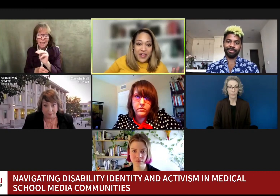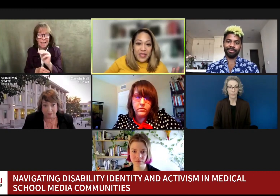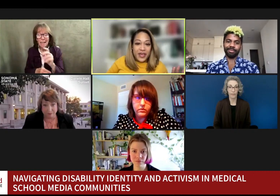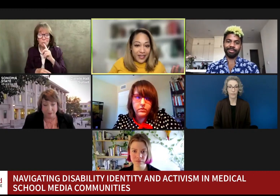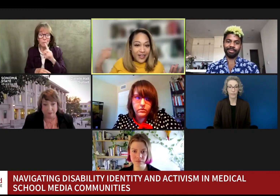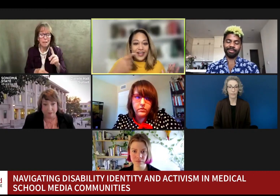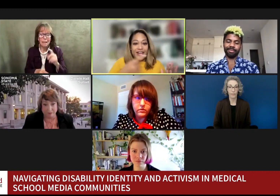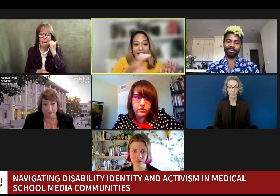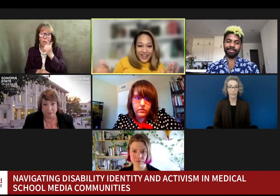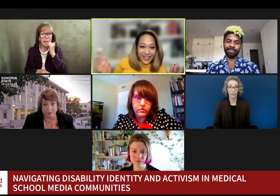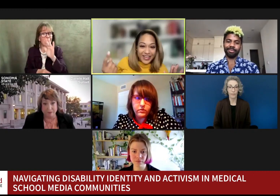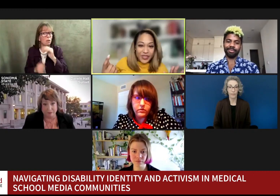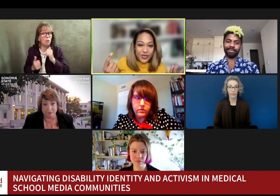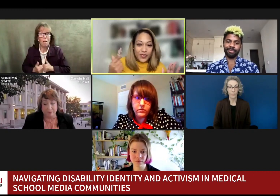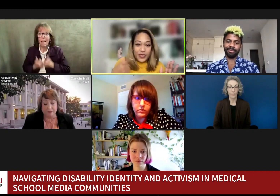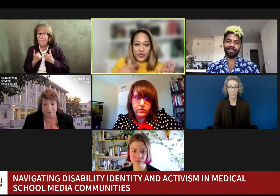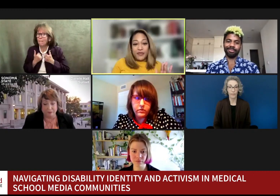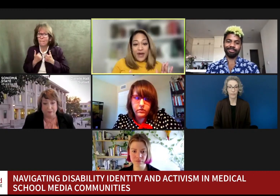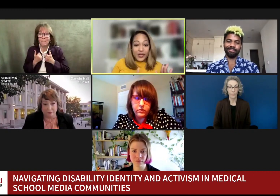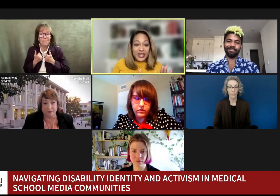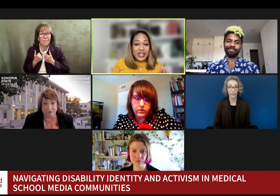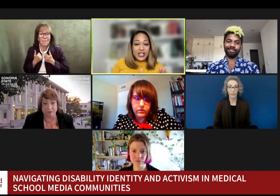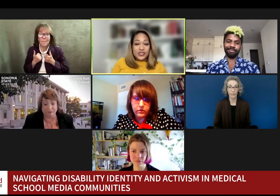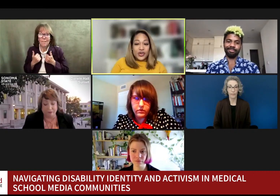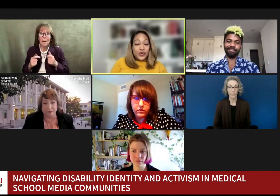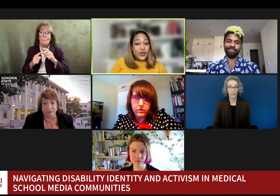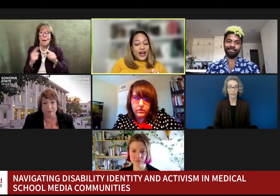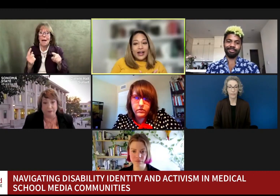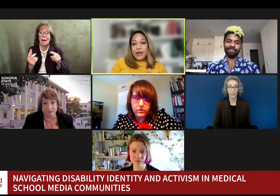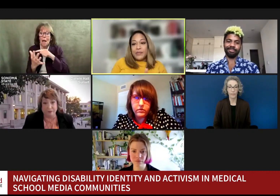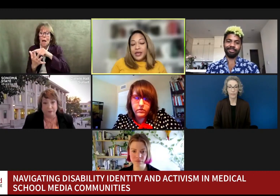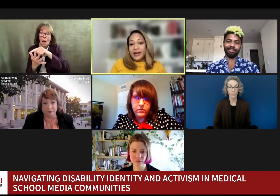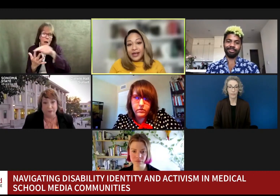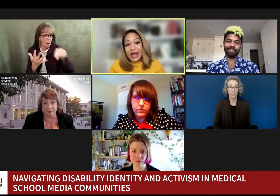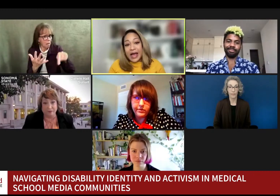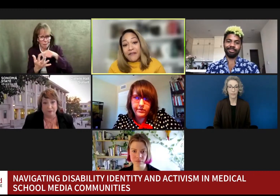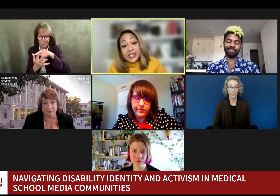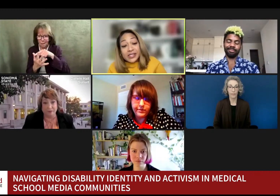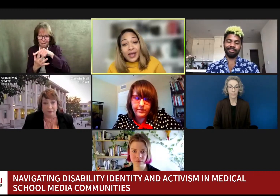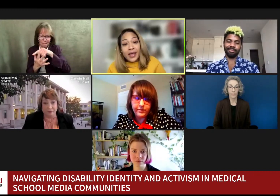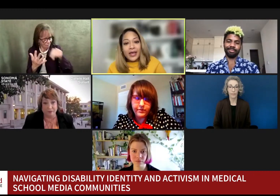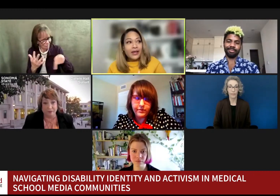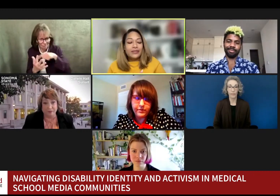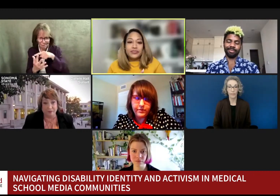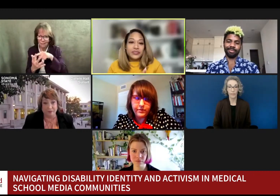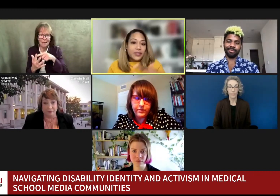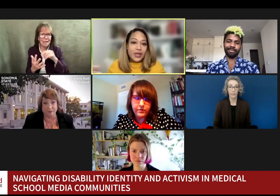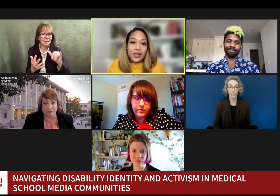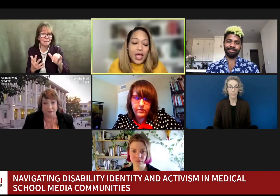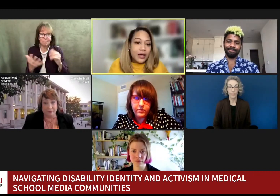And then again, the ring around. So I mean advocacy, just speak up, just speak, just,